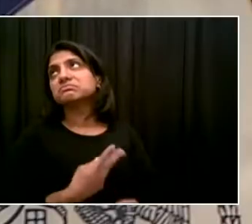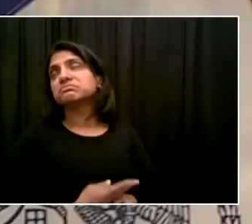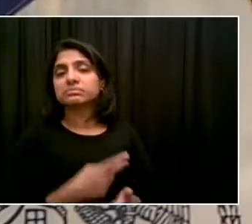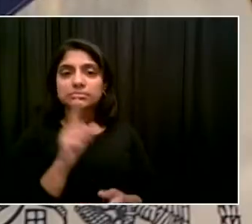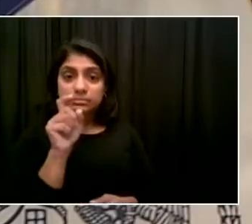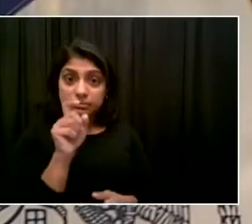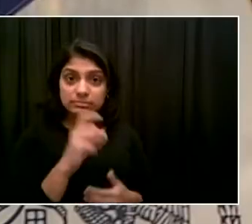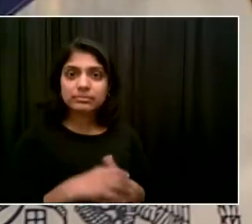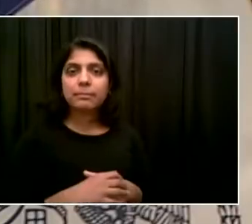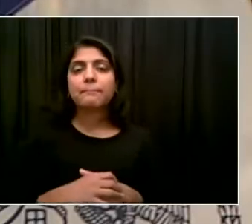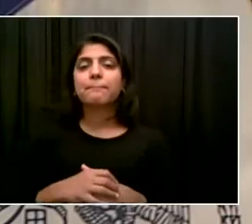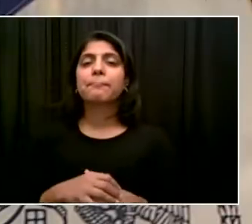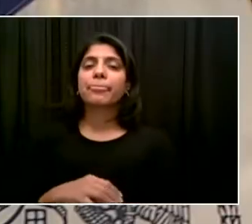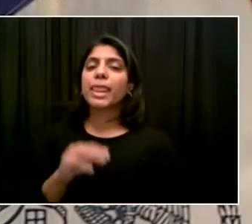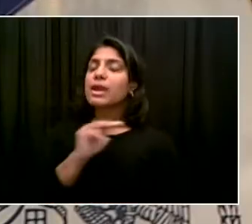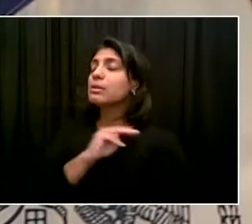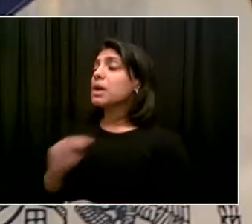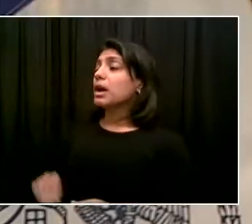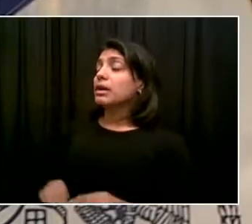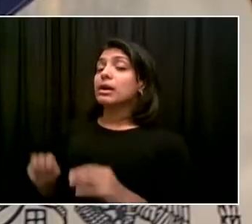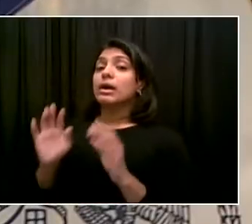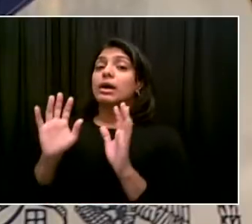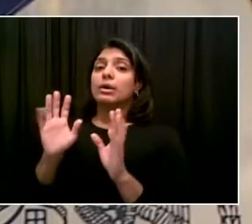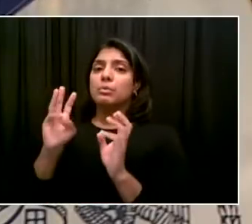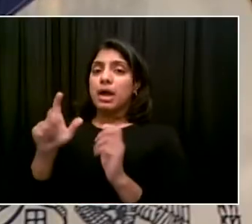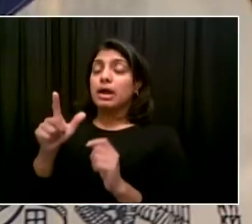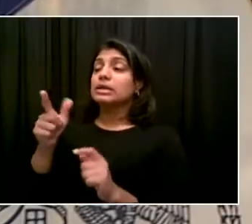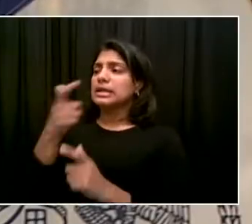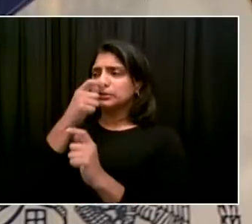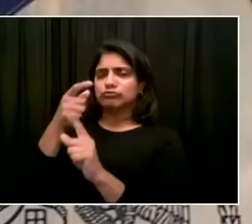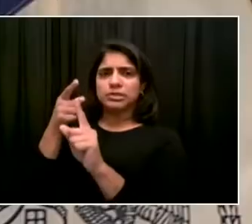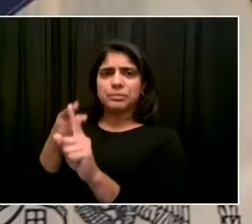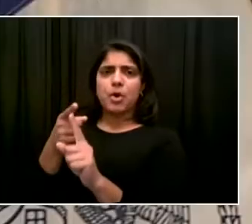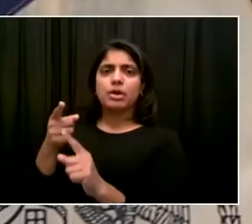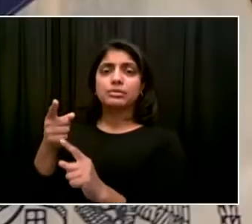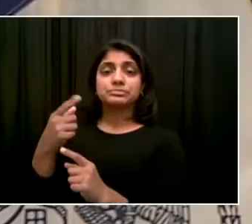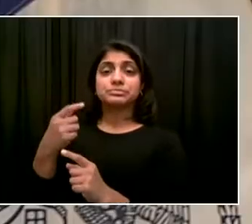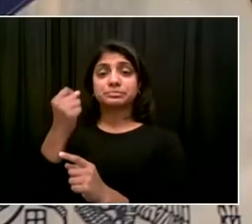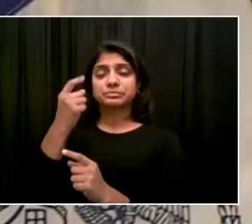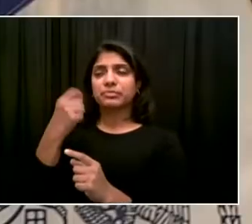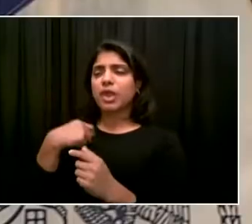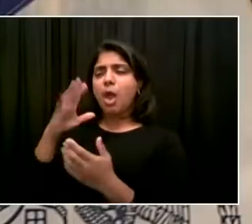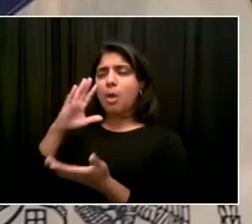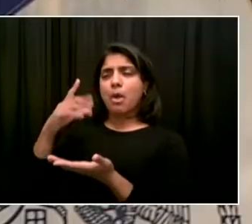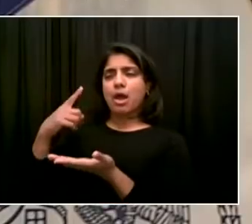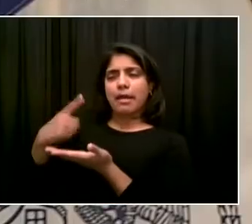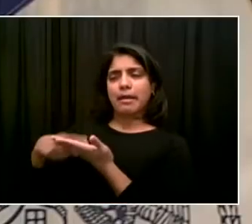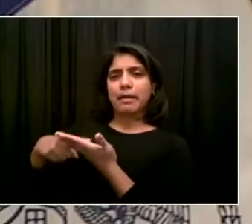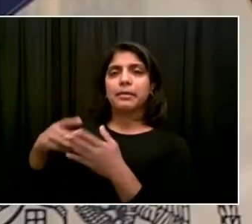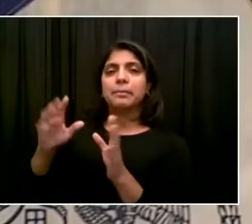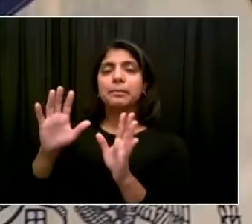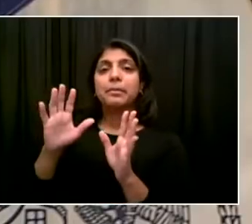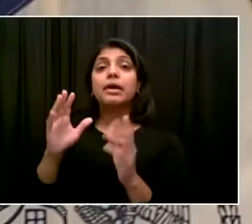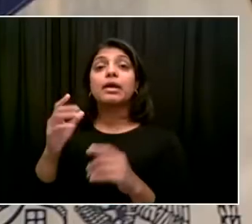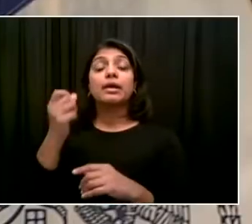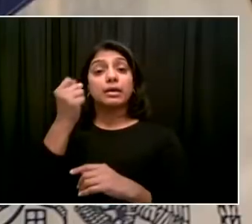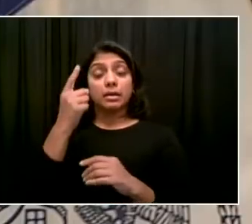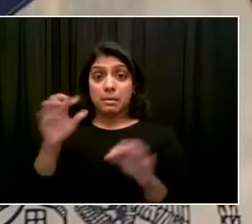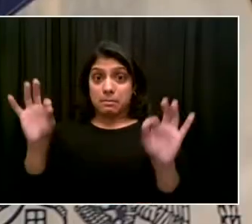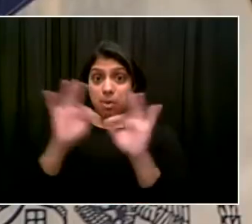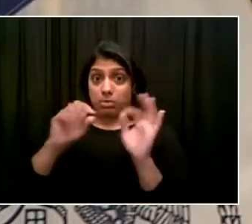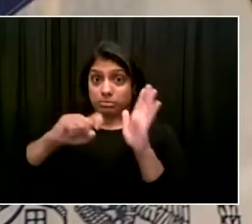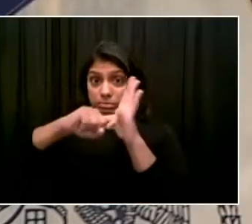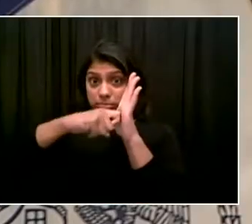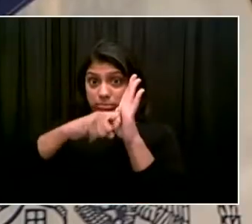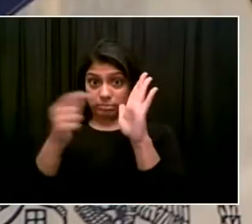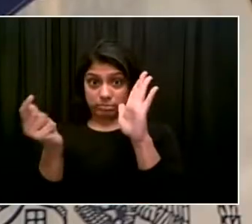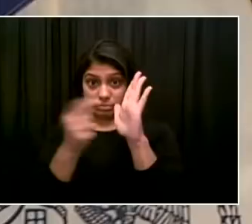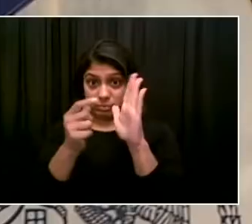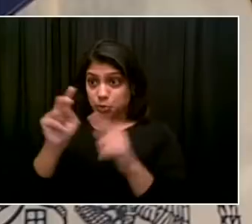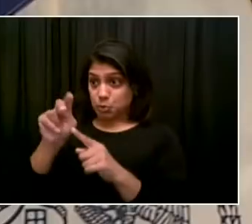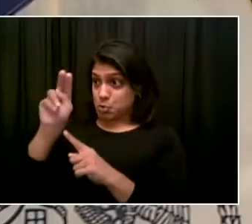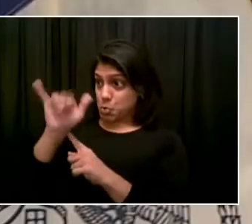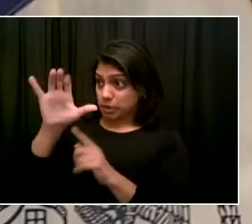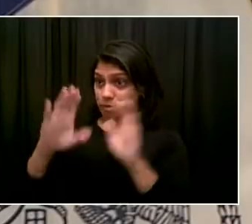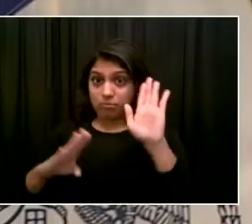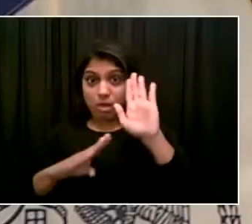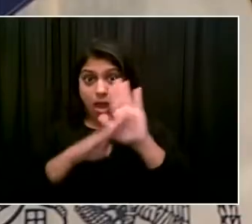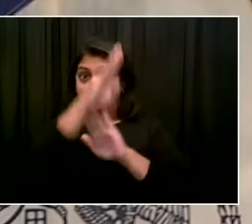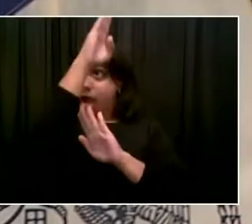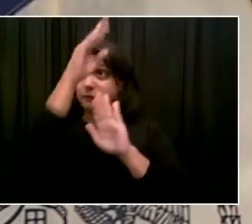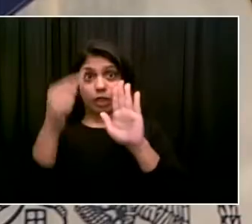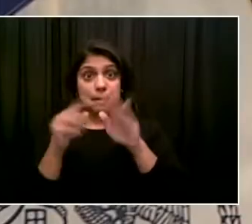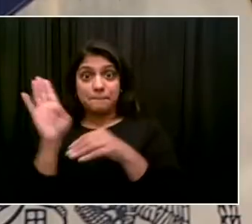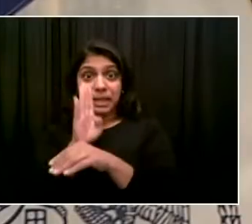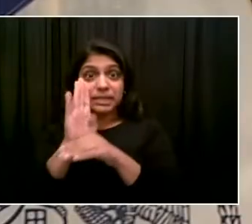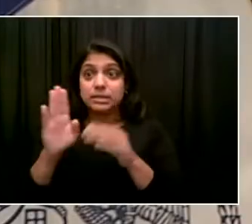JOIN US IN A